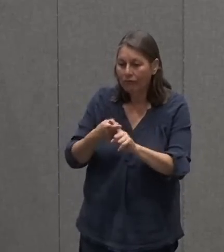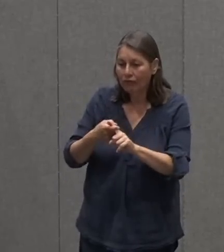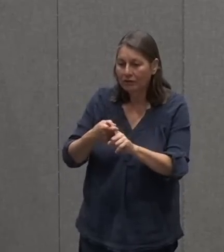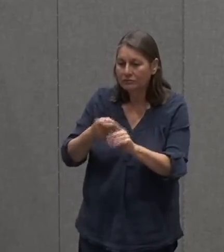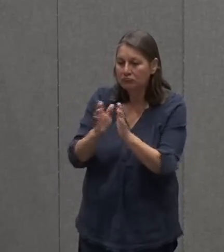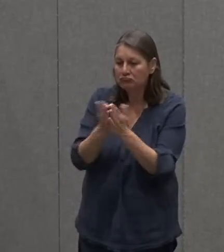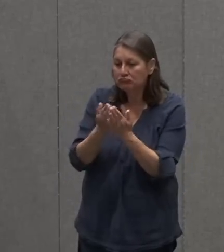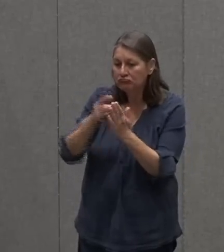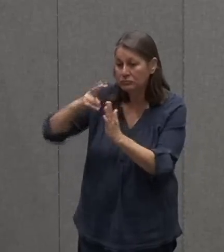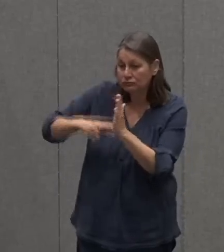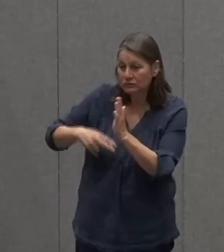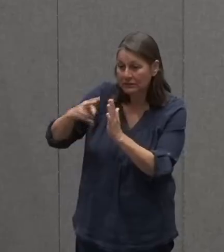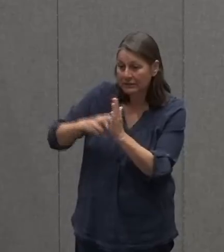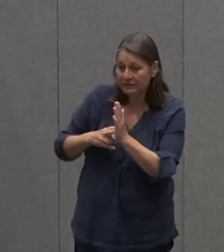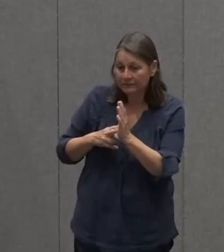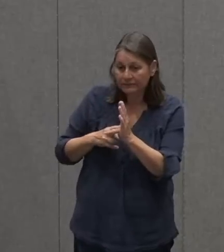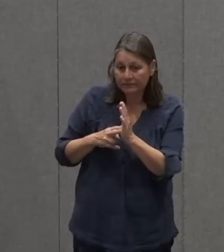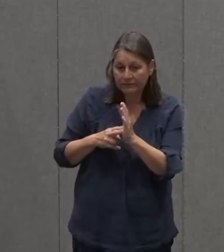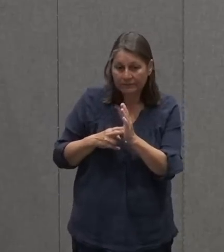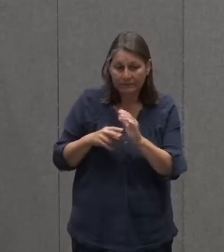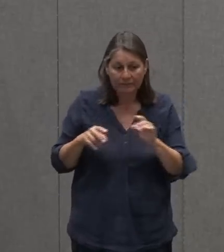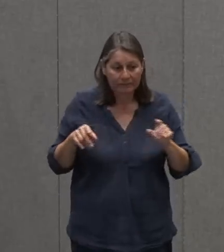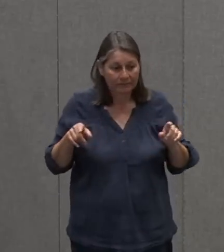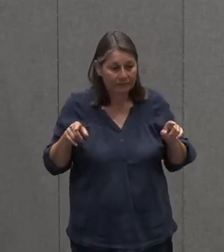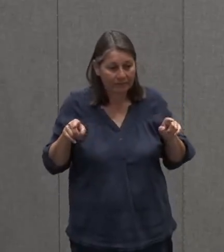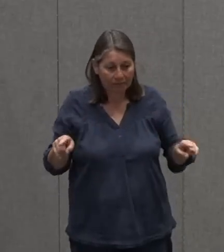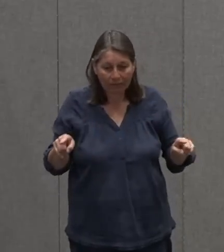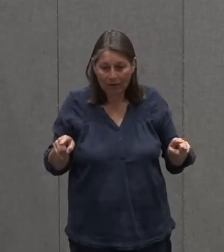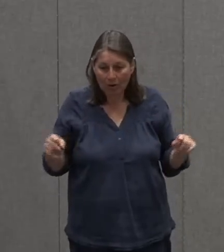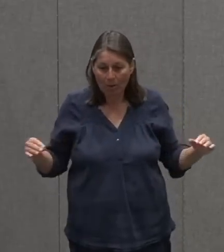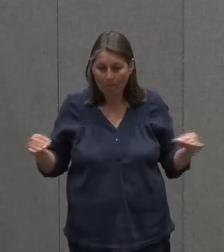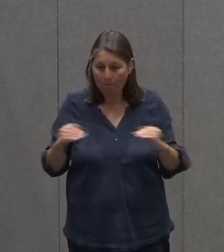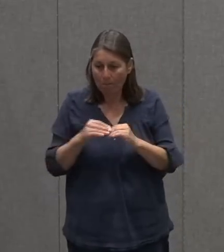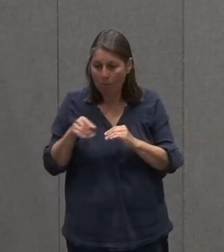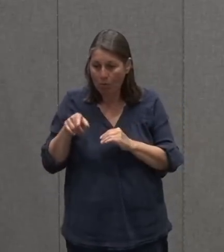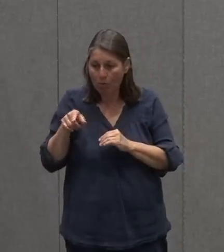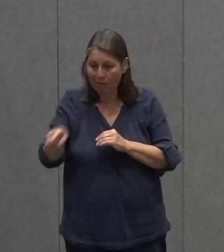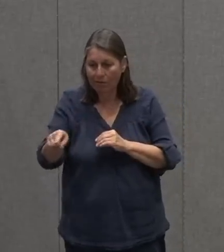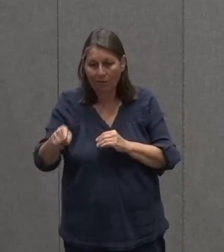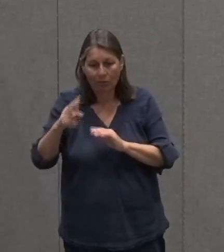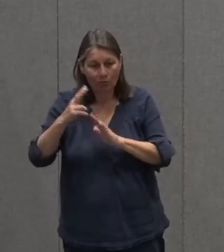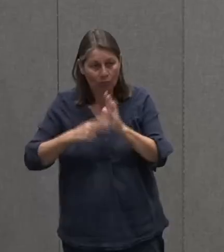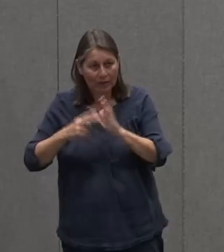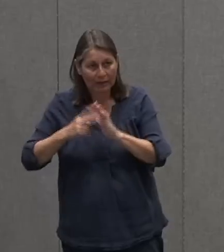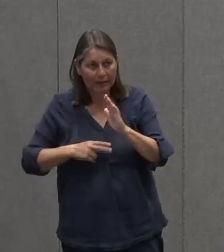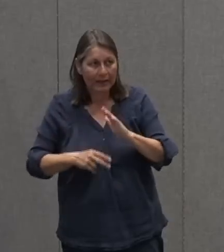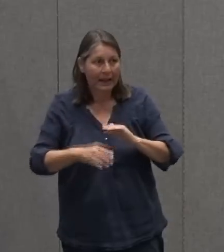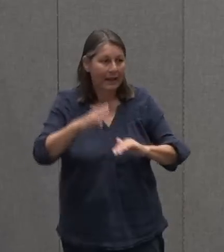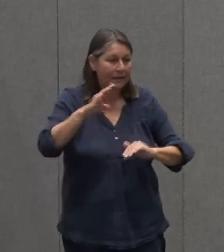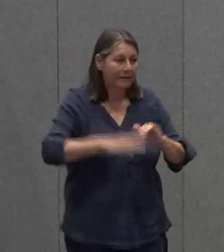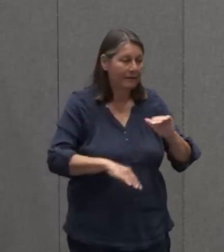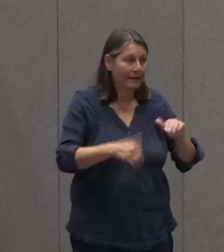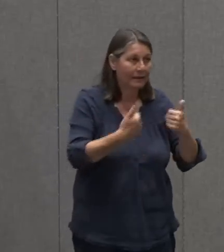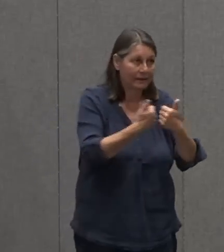that there's more friends reading books than could be playing board games.